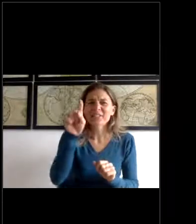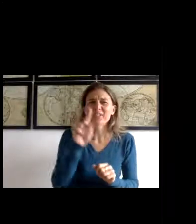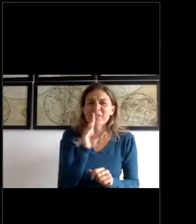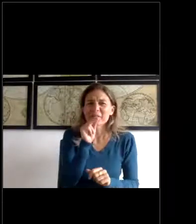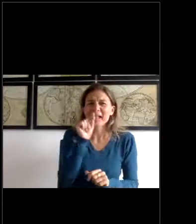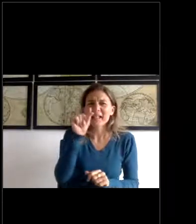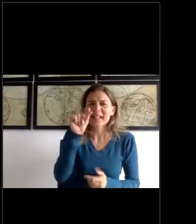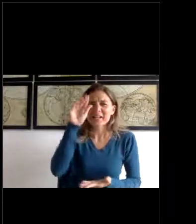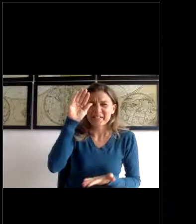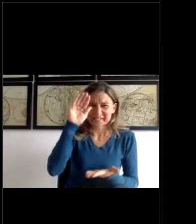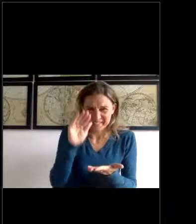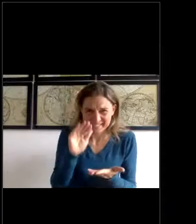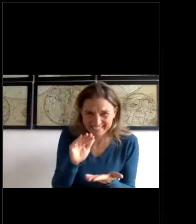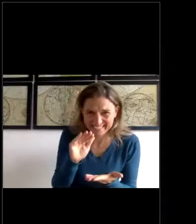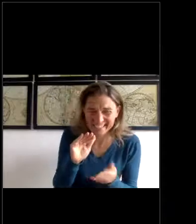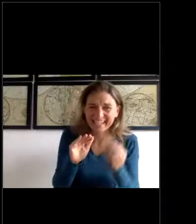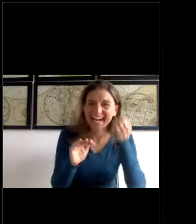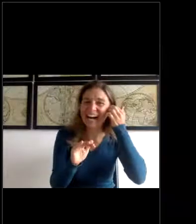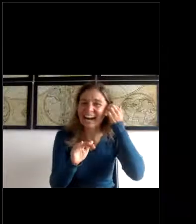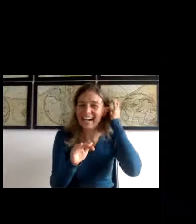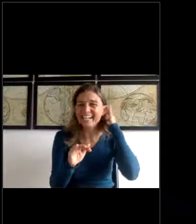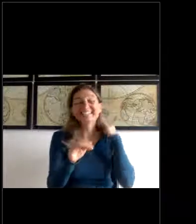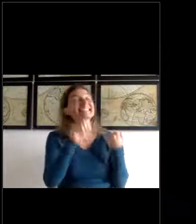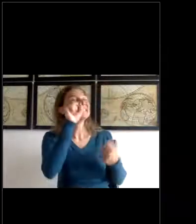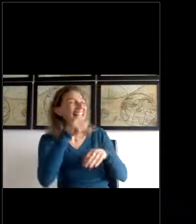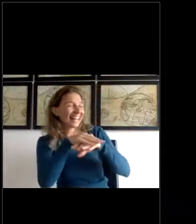Yes, of course Sorry. CATHERINE: Thank you.